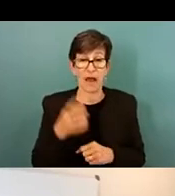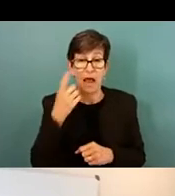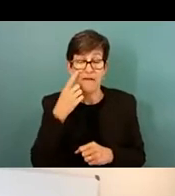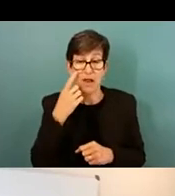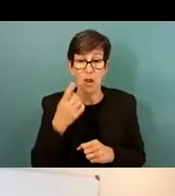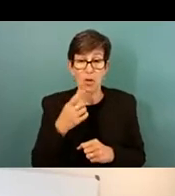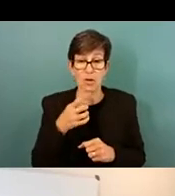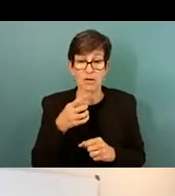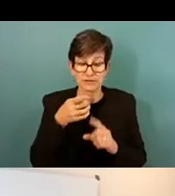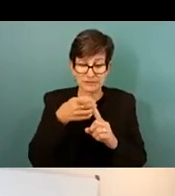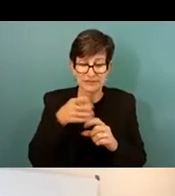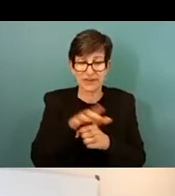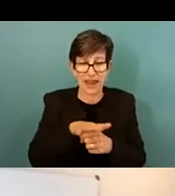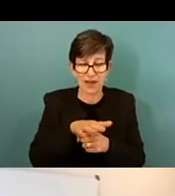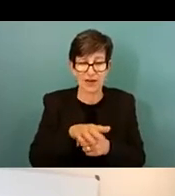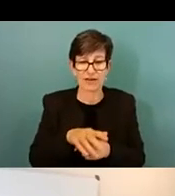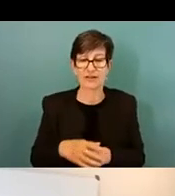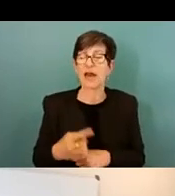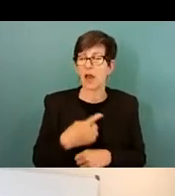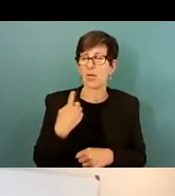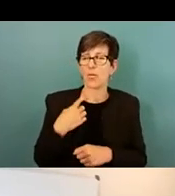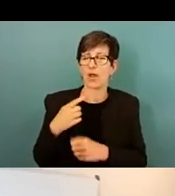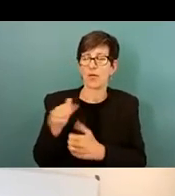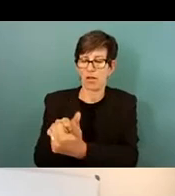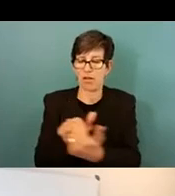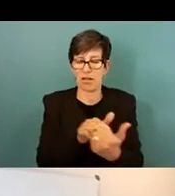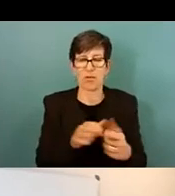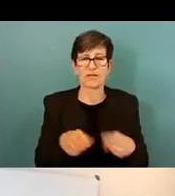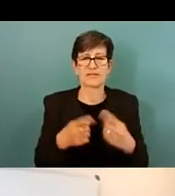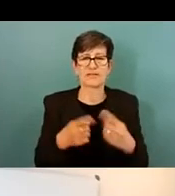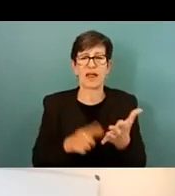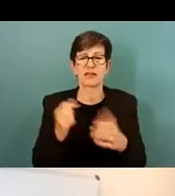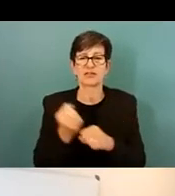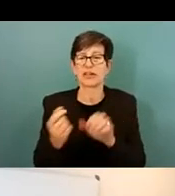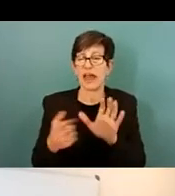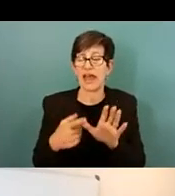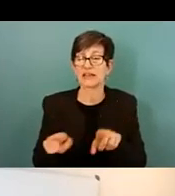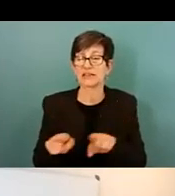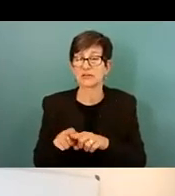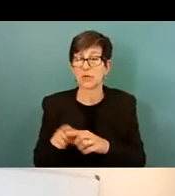those clusters of LGAs about where the team may be able to assist provided this sufficient resources to do that.